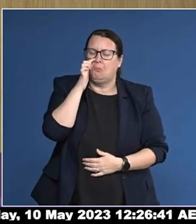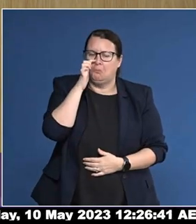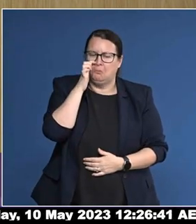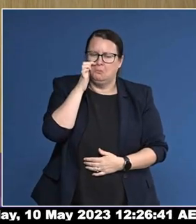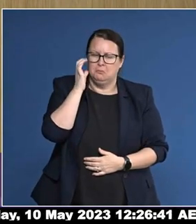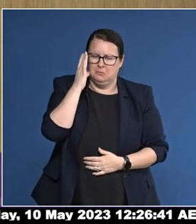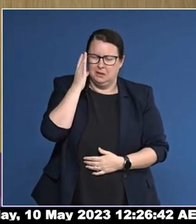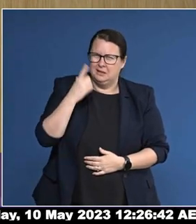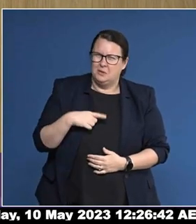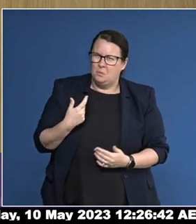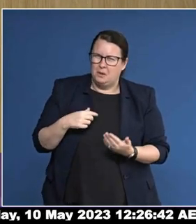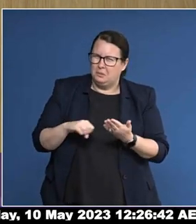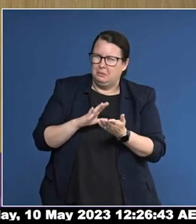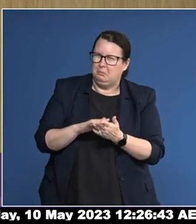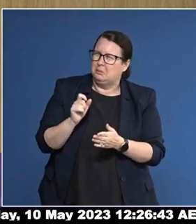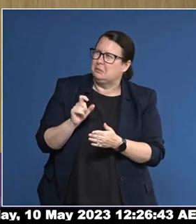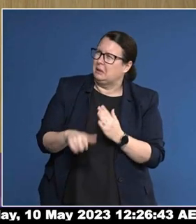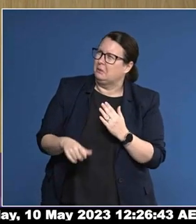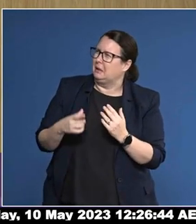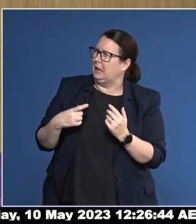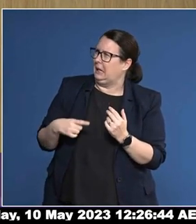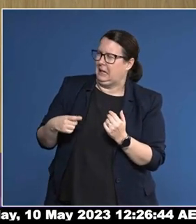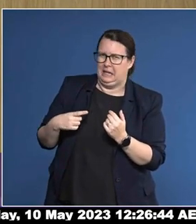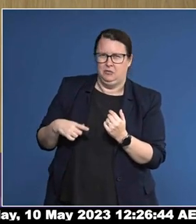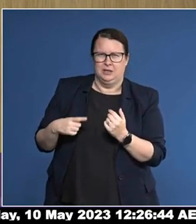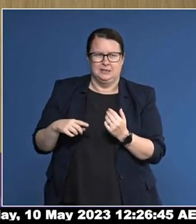There would be a reason attached to the disability that we'd be attending.